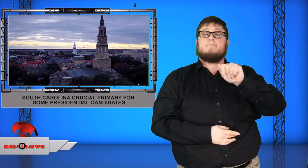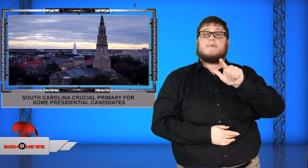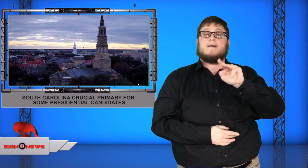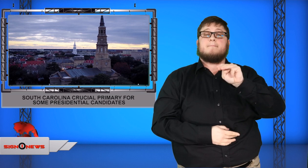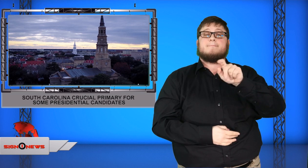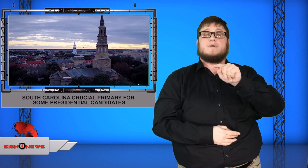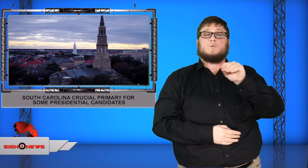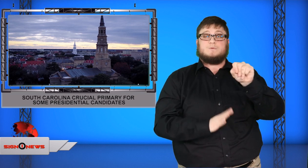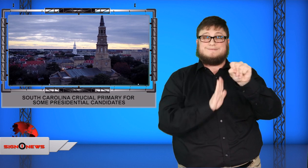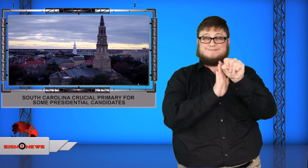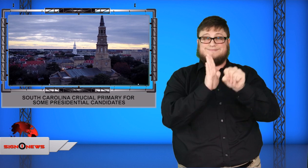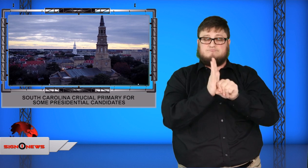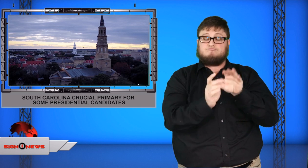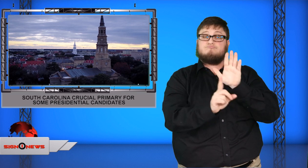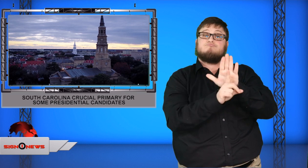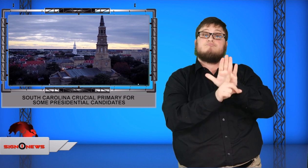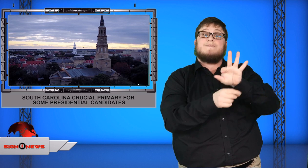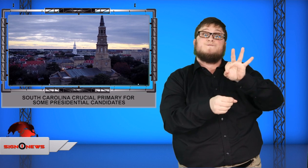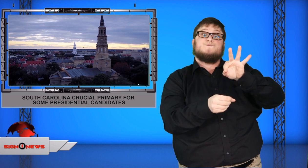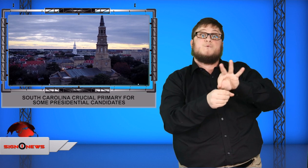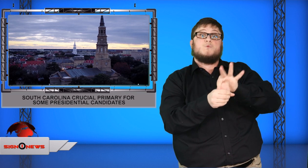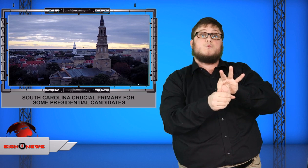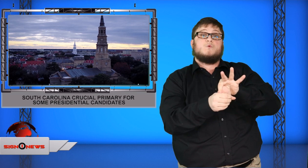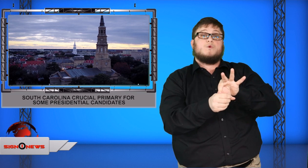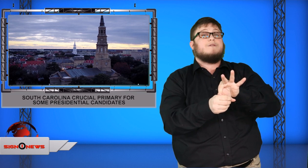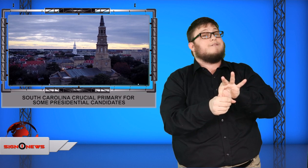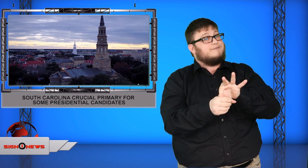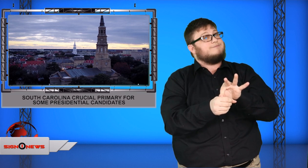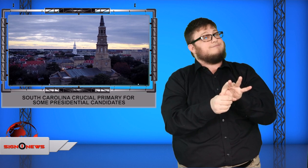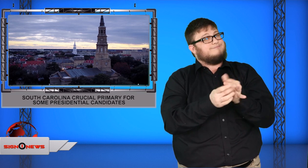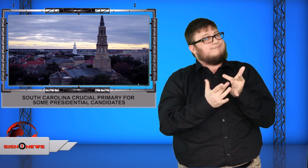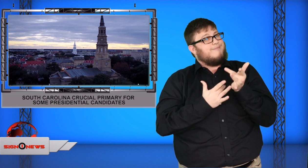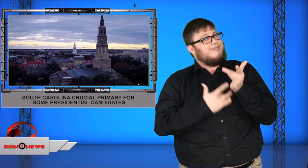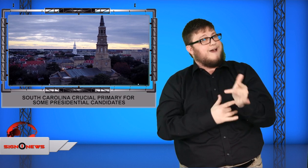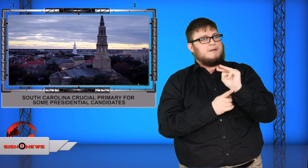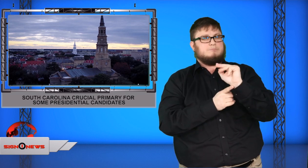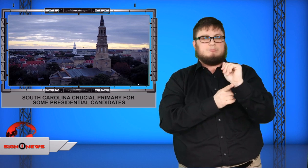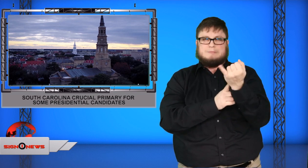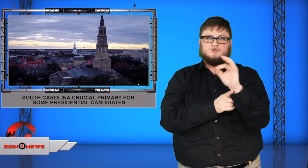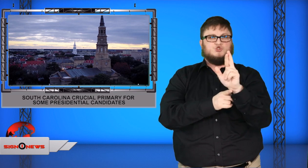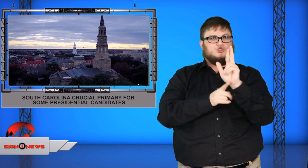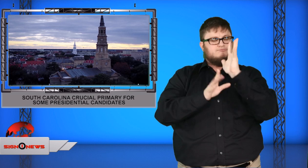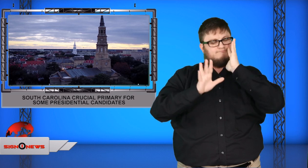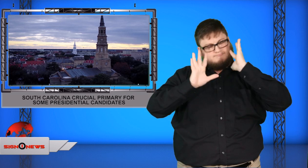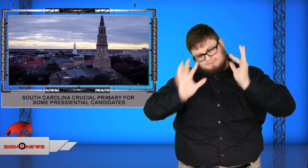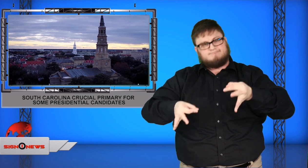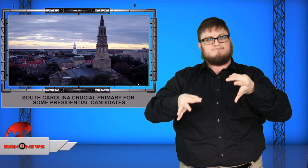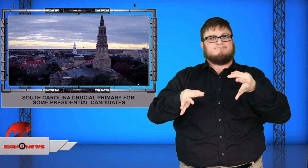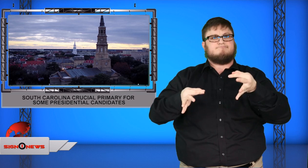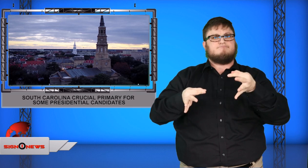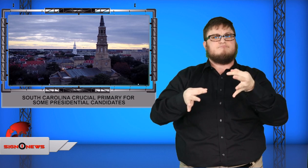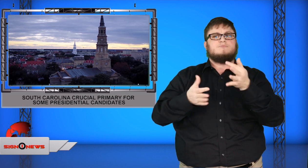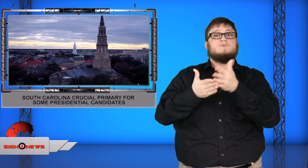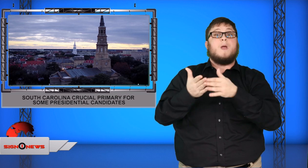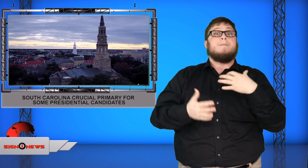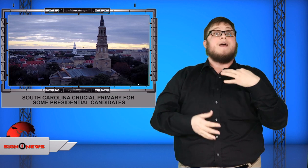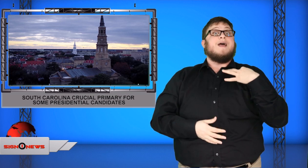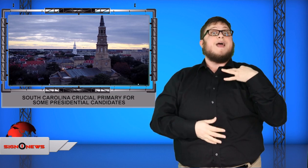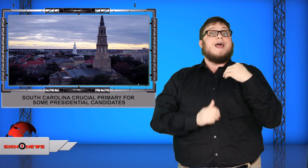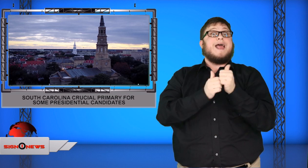And the Palmetto State'ss vote will likely be a major deciding factor in the future of